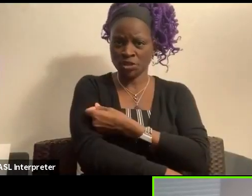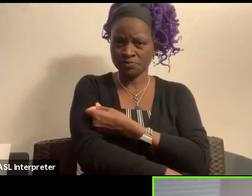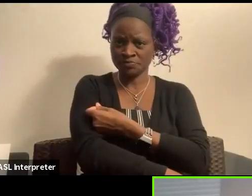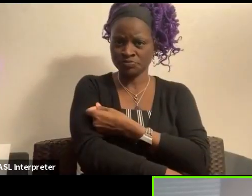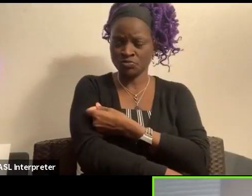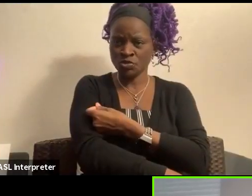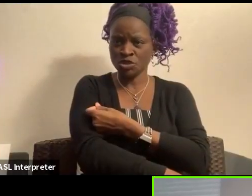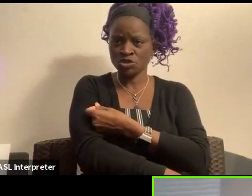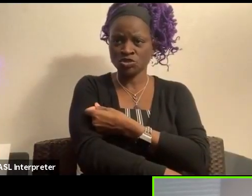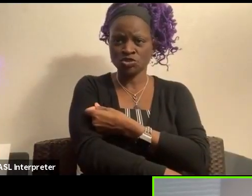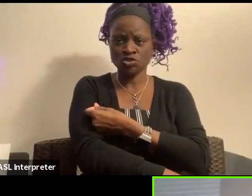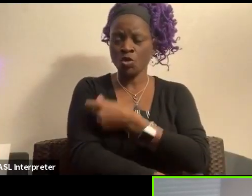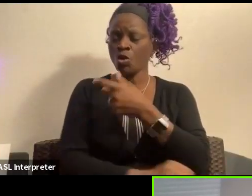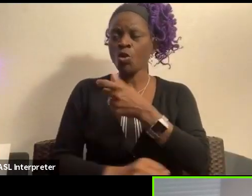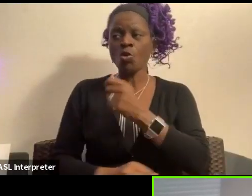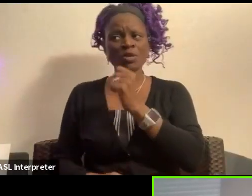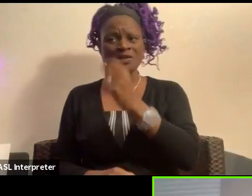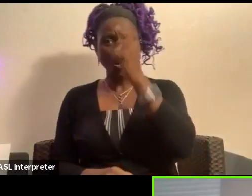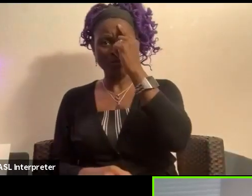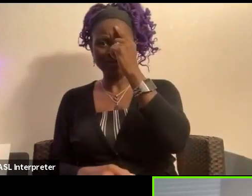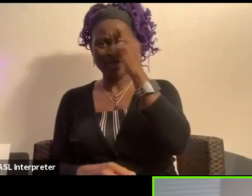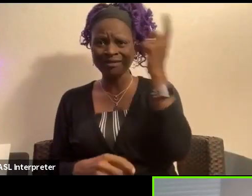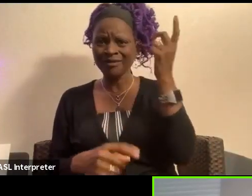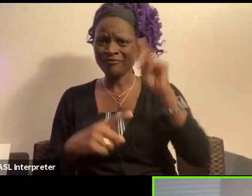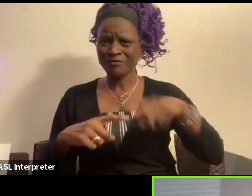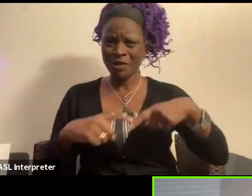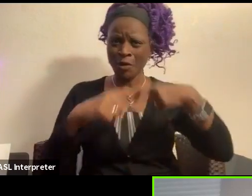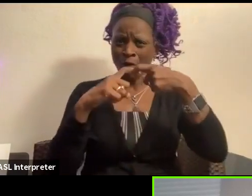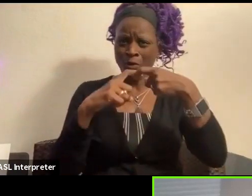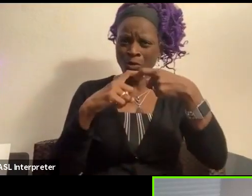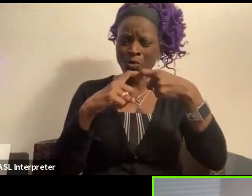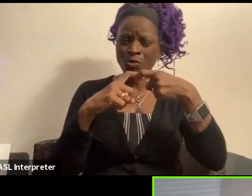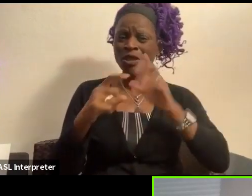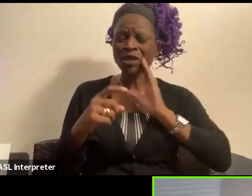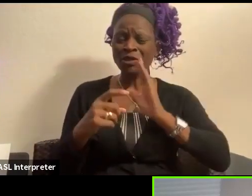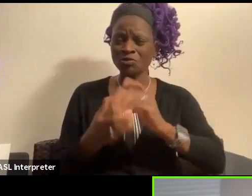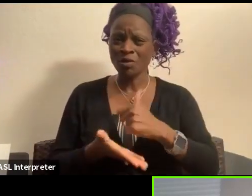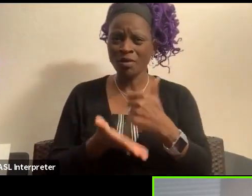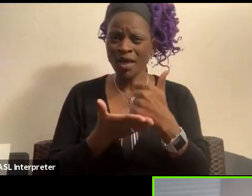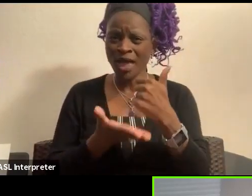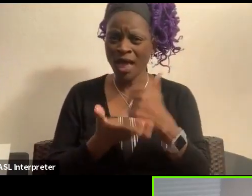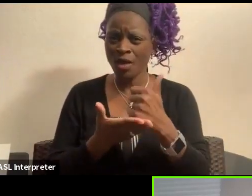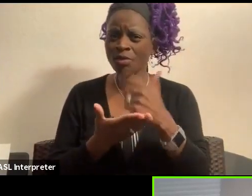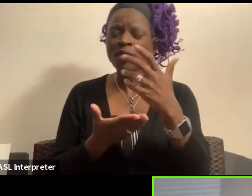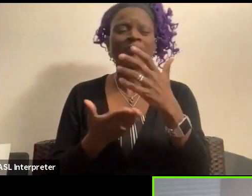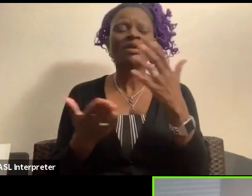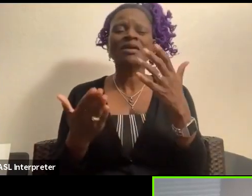vaccines on hold will slow the rollout process here in Sonoma County as we have other Fizer vaccines that we can use instead.